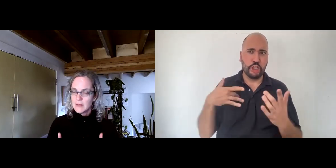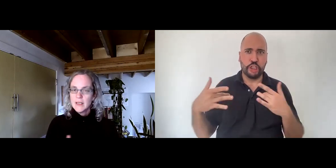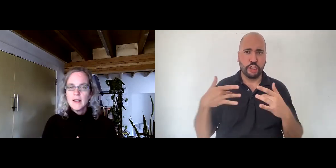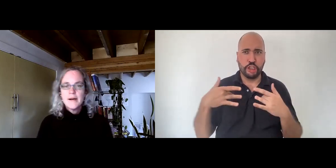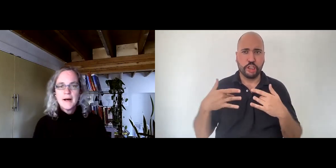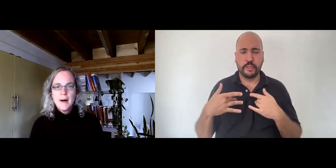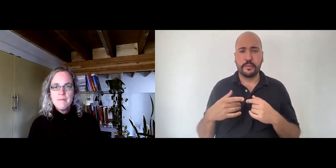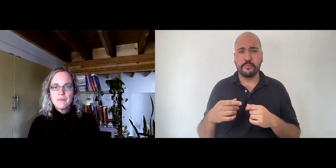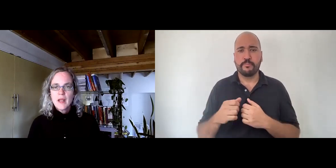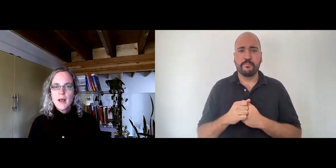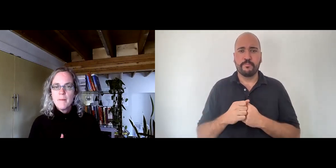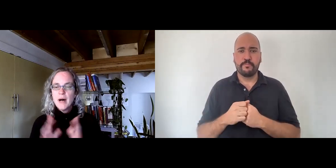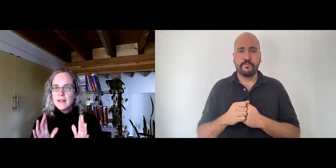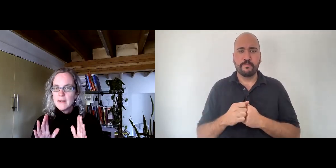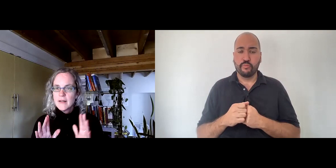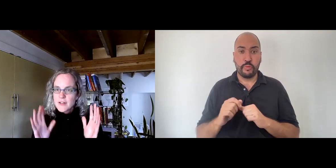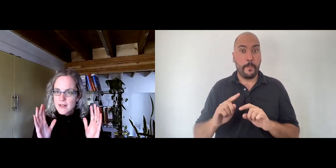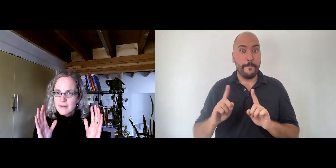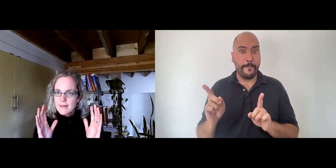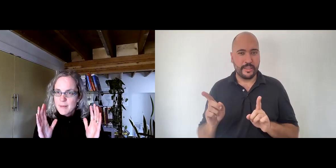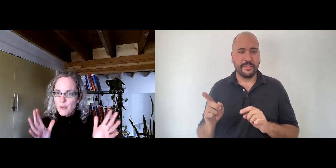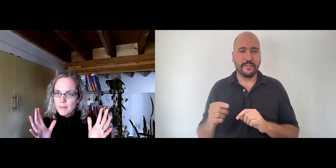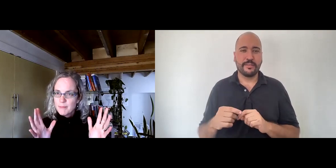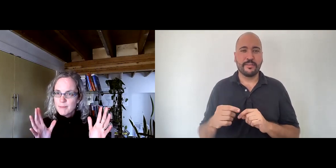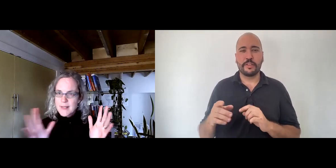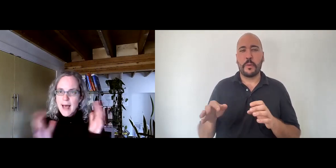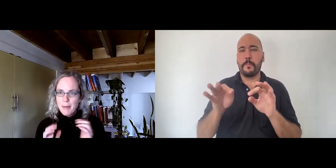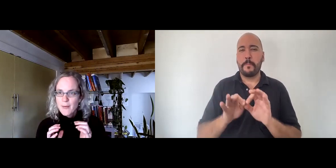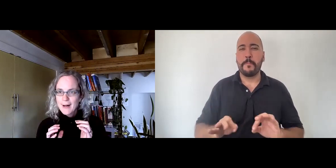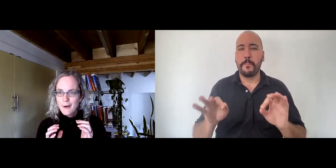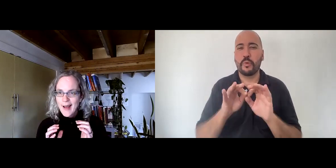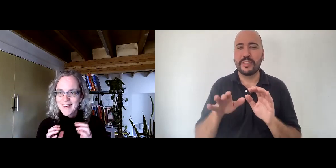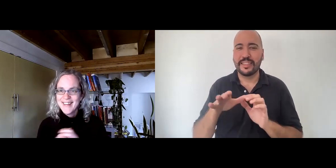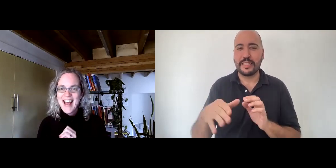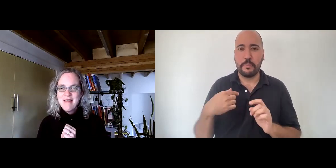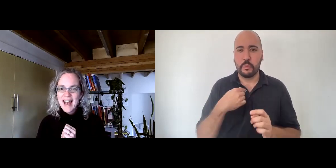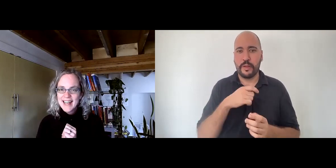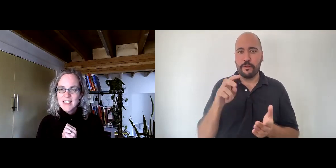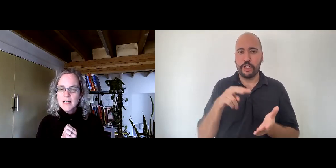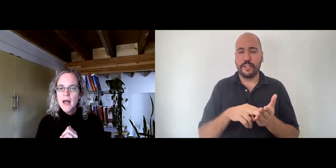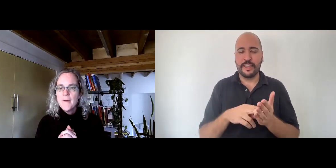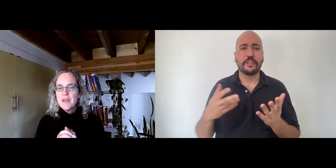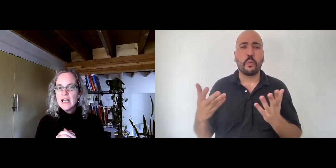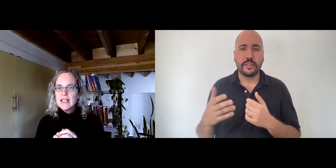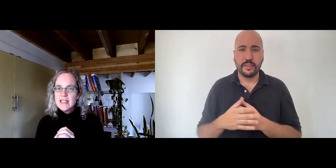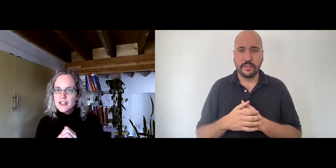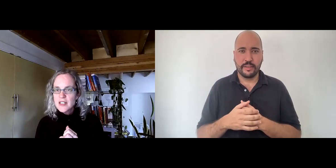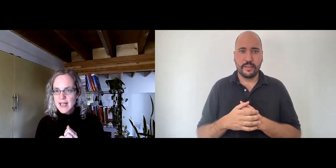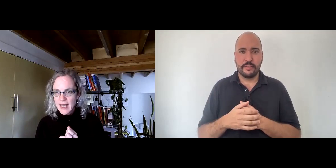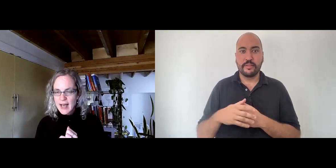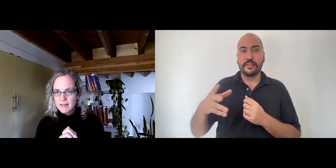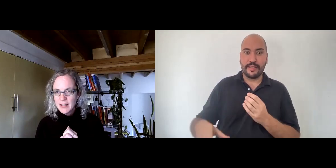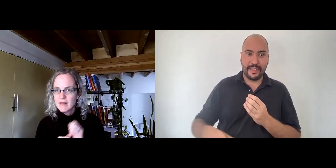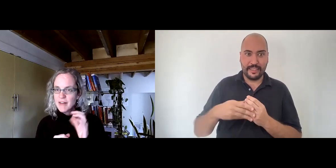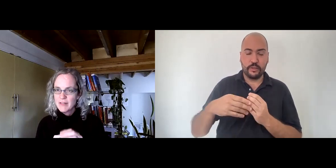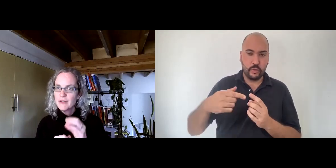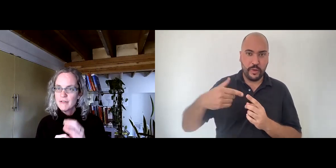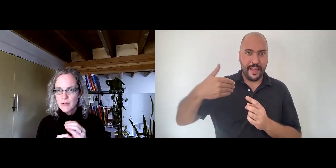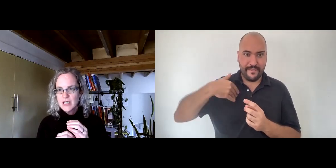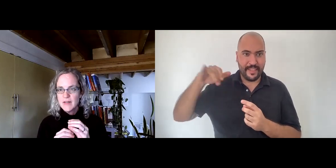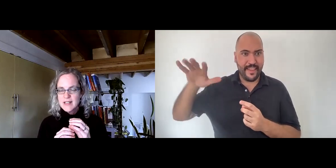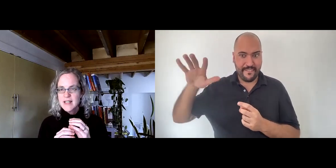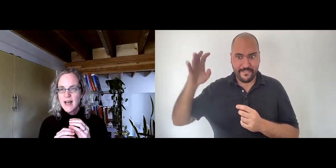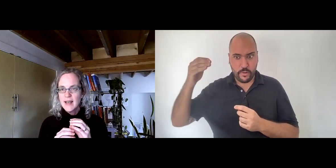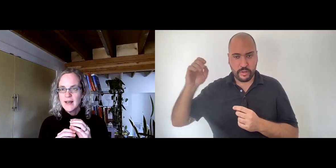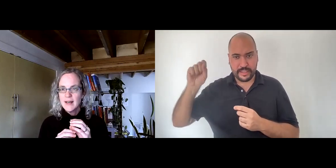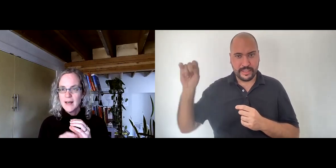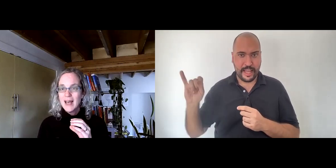But there's a an important step we gotta look at, and that is, in addition to having the $514 of SSI.